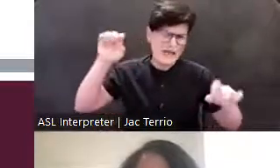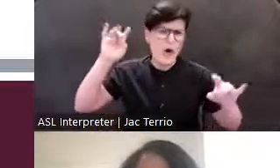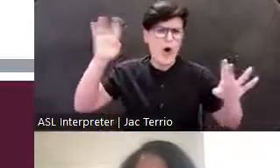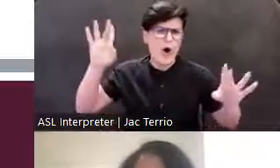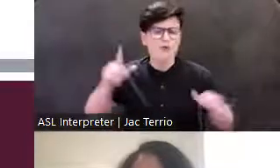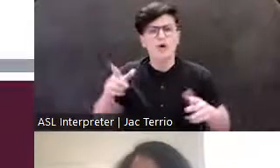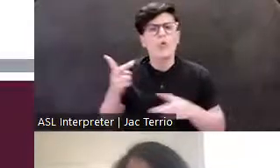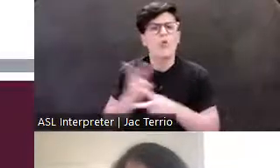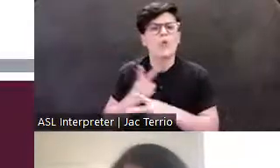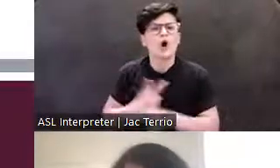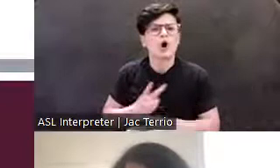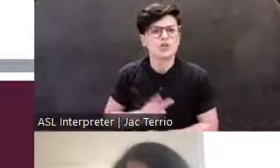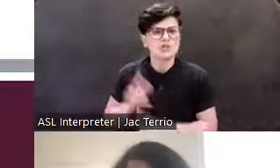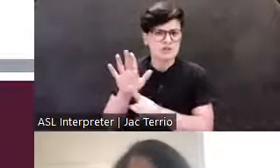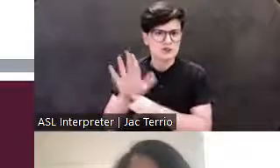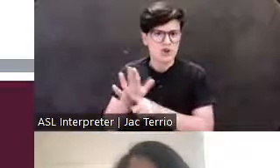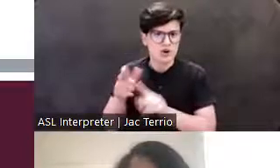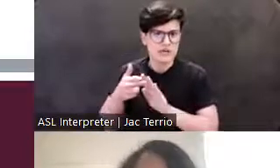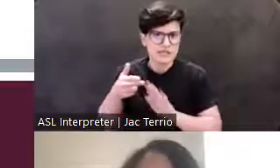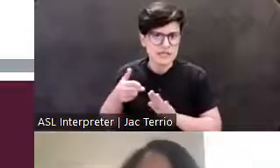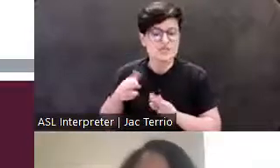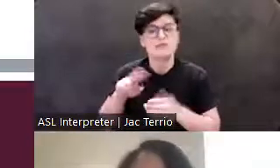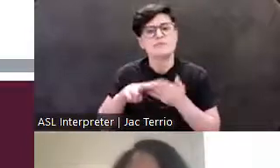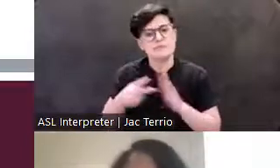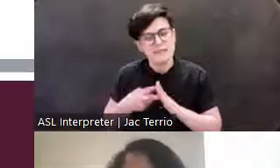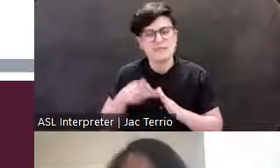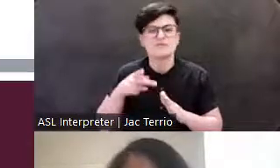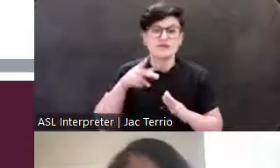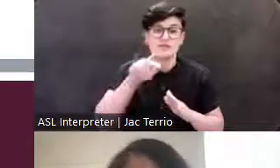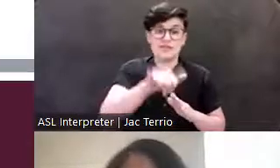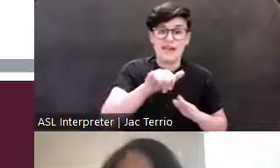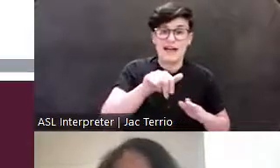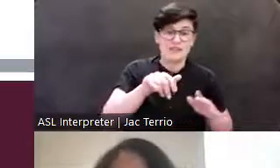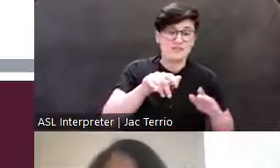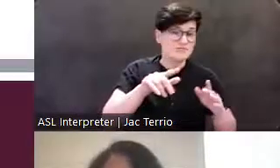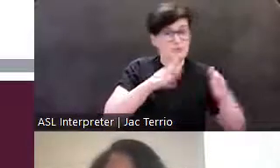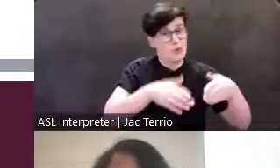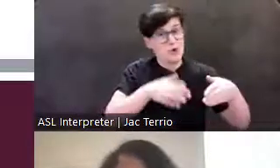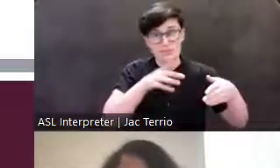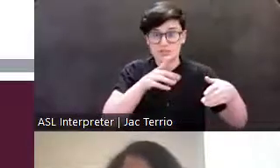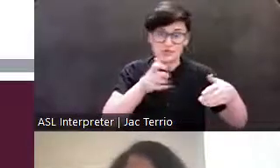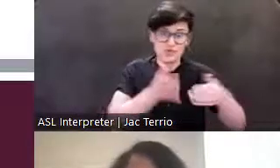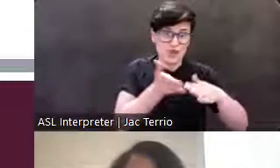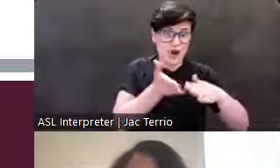So the person had to get the floor face and there are a number of different types of modifications.